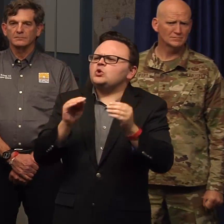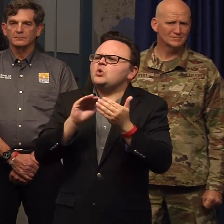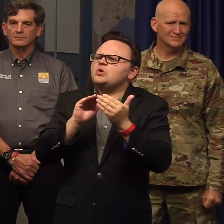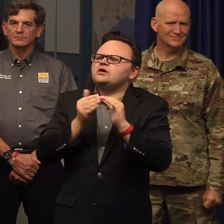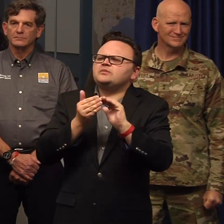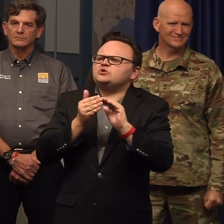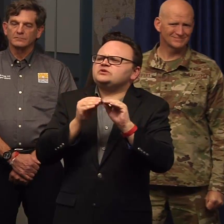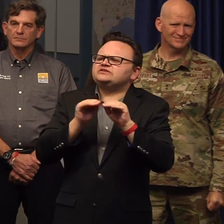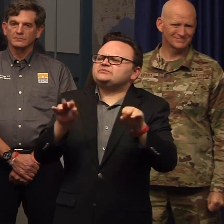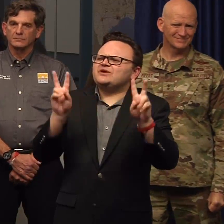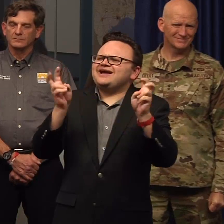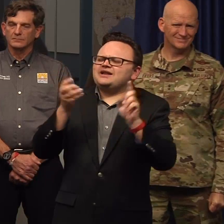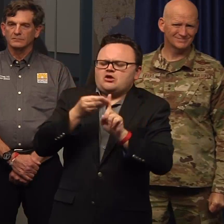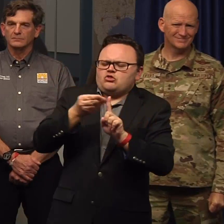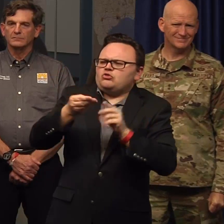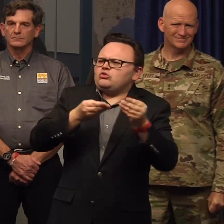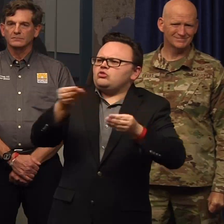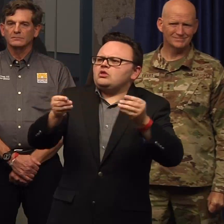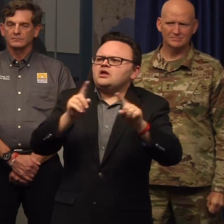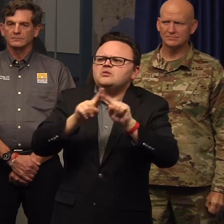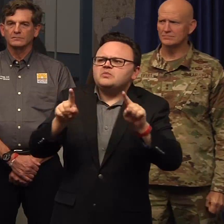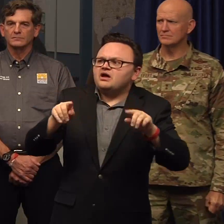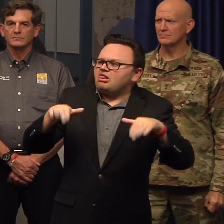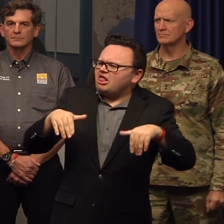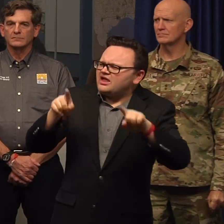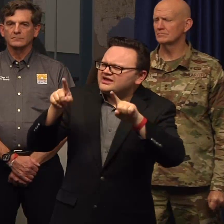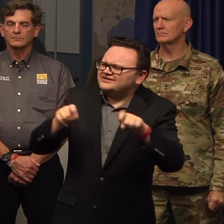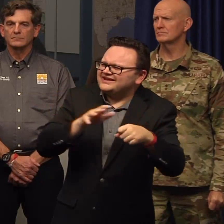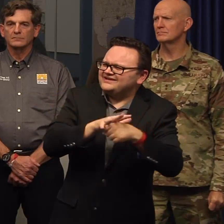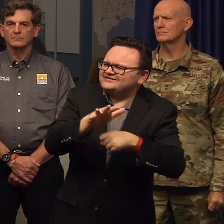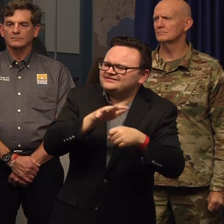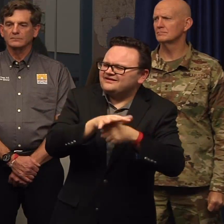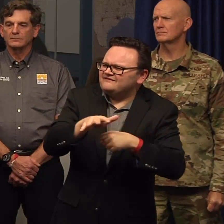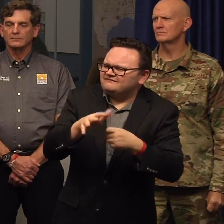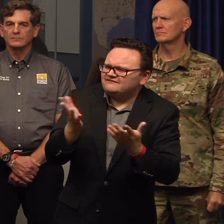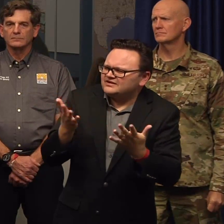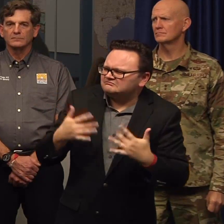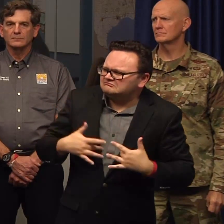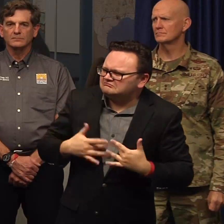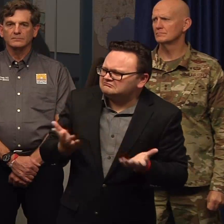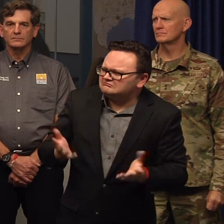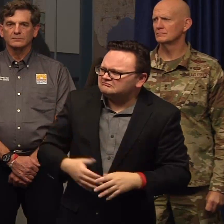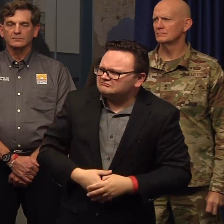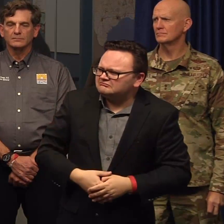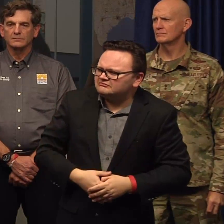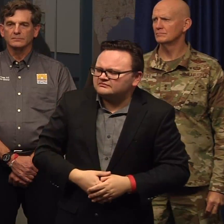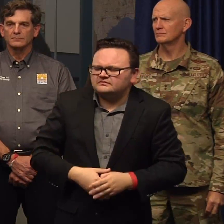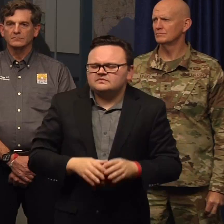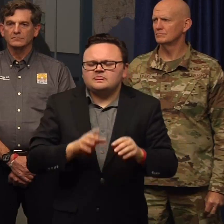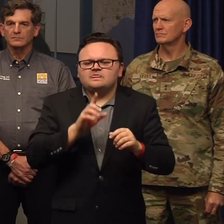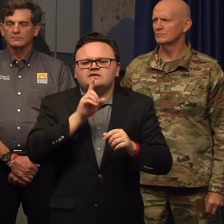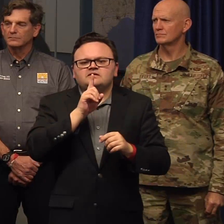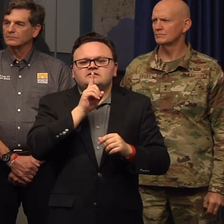WORKING TO ENSURE COMPLIANCE. DBPR WILL PUT OUT EITHER TODAY OR TOMORROW MORE SPECIFIC GUIDANCE AND I THINK THEY SHOULD HEED IT. GOVERNOR, HOW CAN YOU SAY